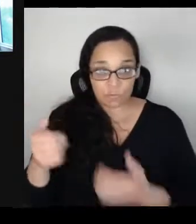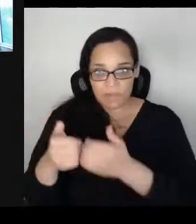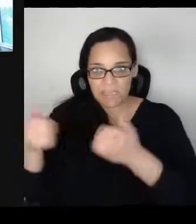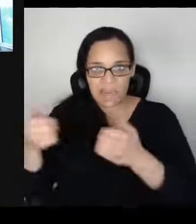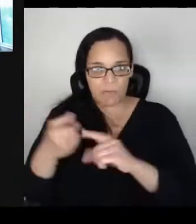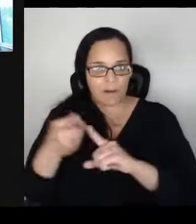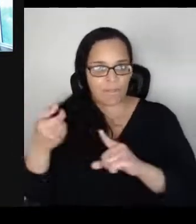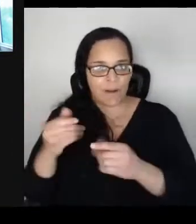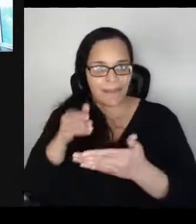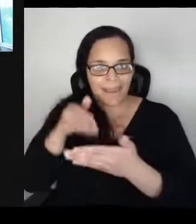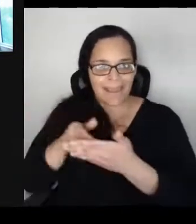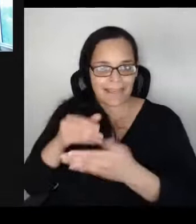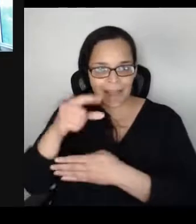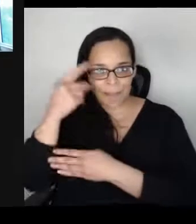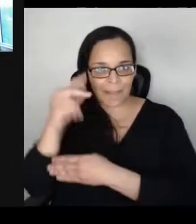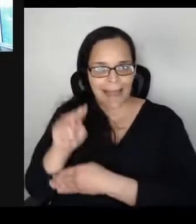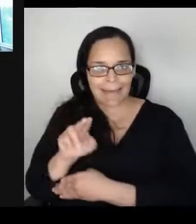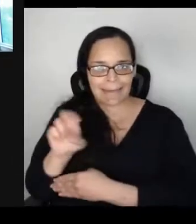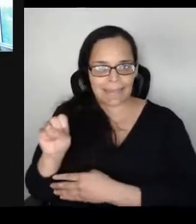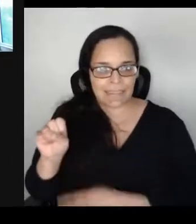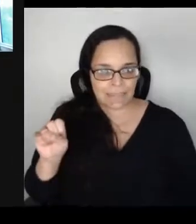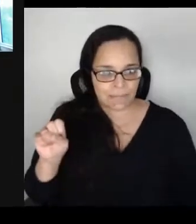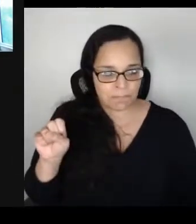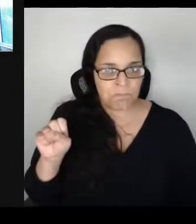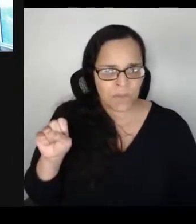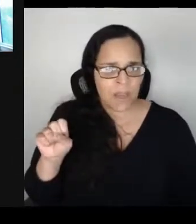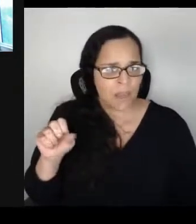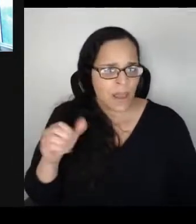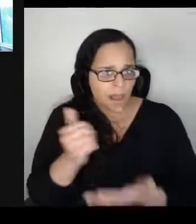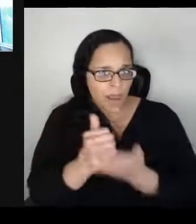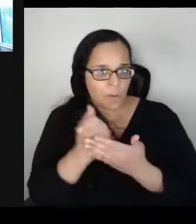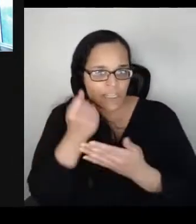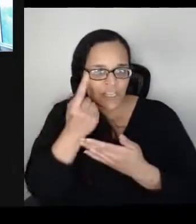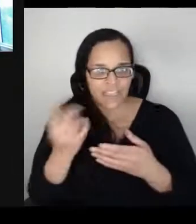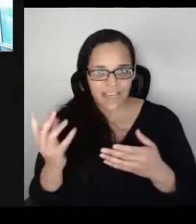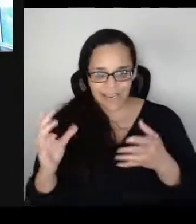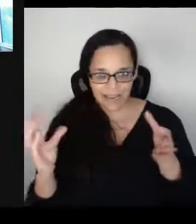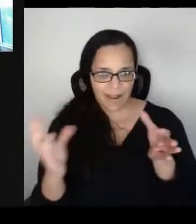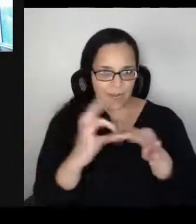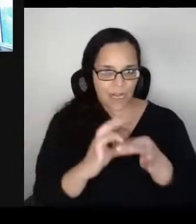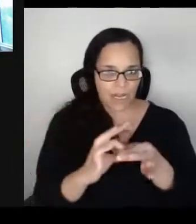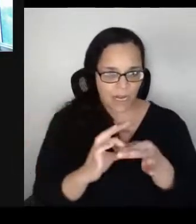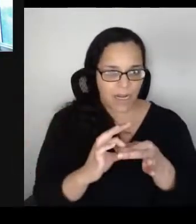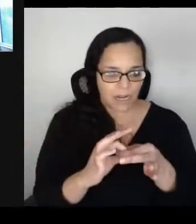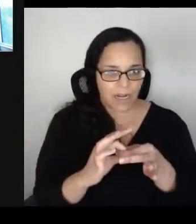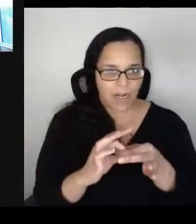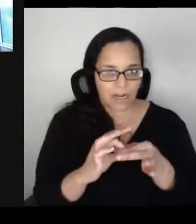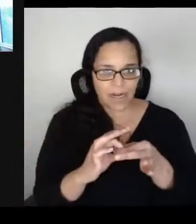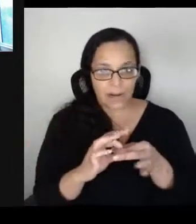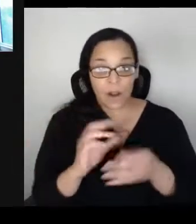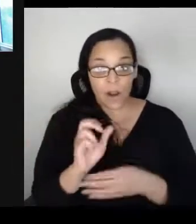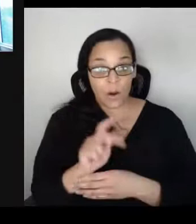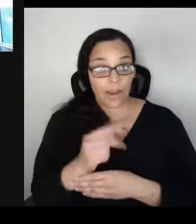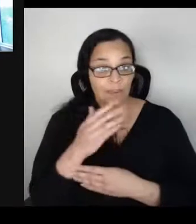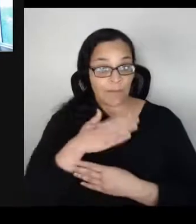So can you help us understand the connection between those? Okay, well from my personal experience,